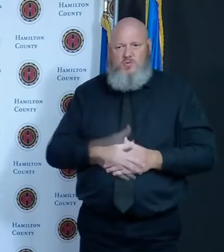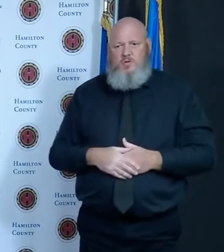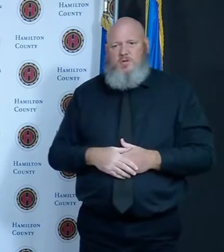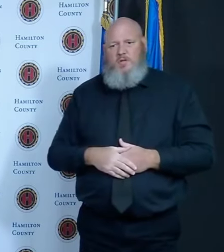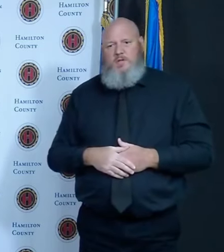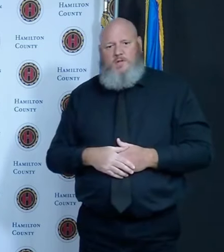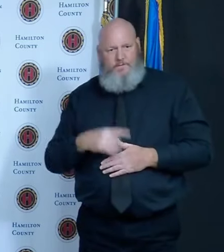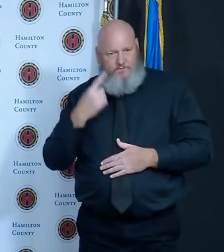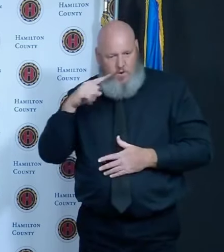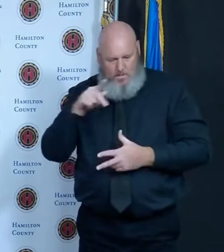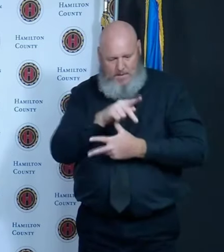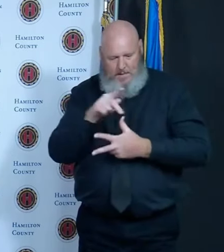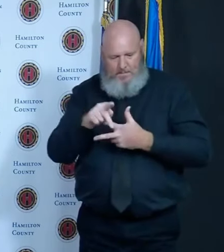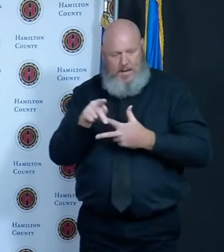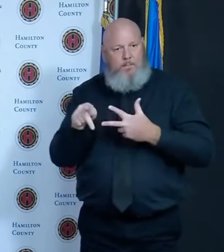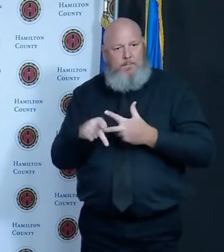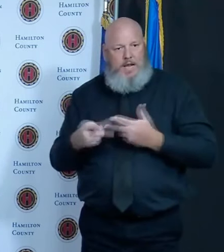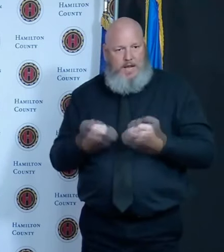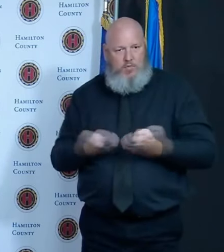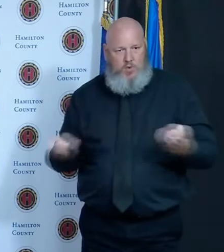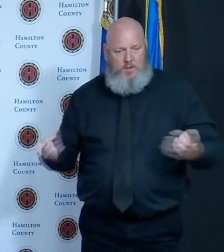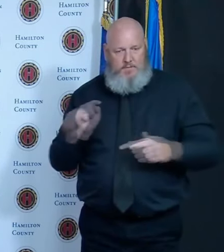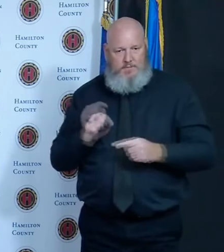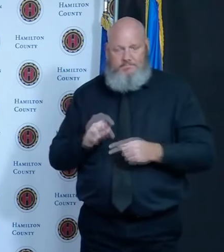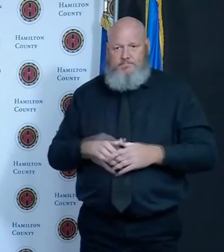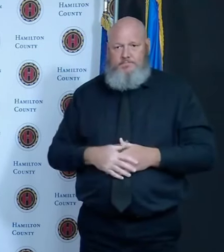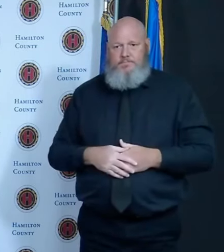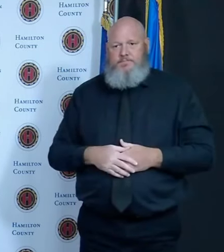time and effort in lobbying efforts to make sure that those federal resources